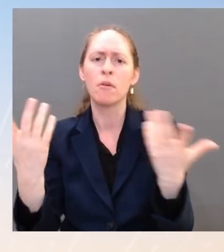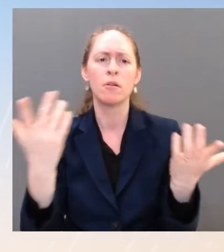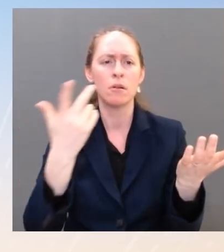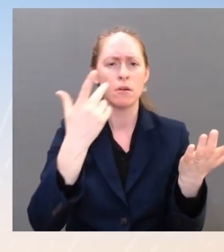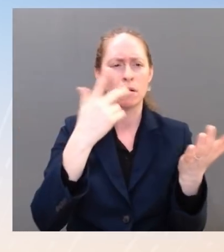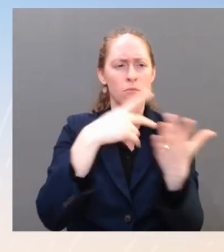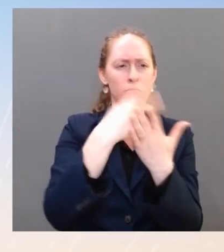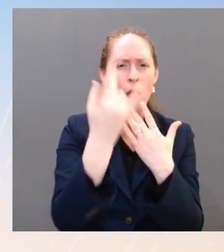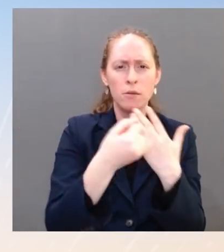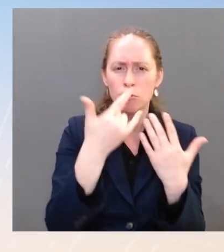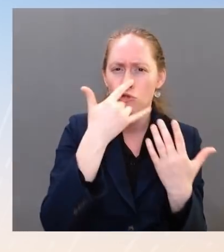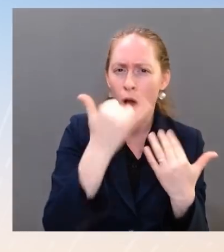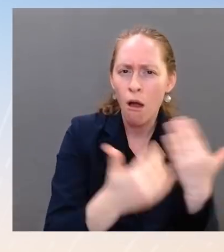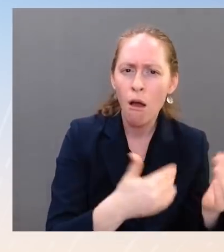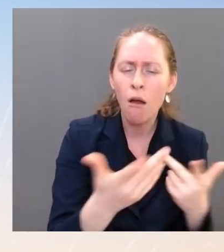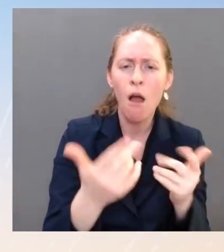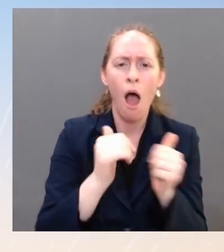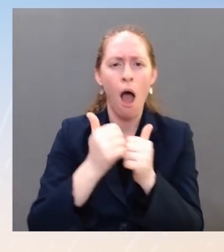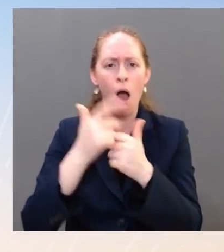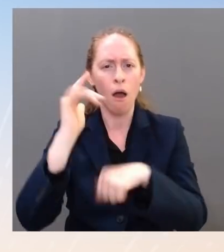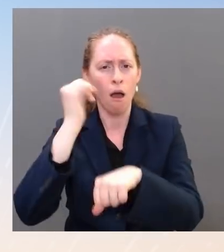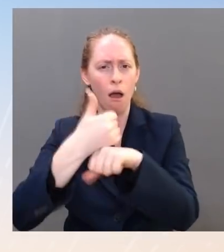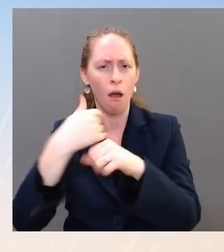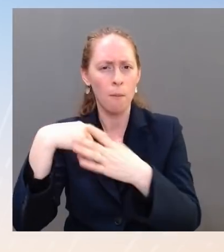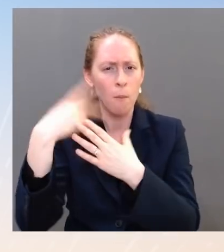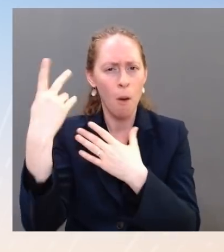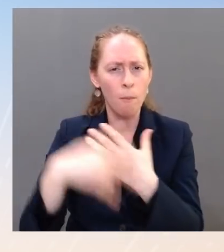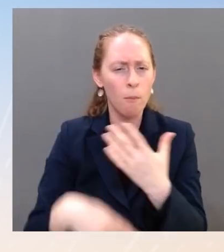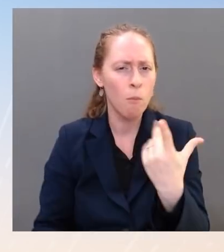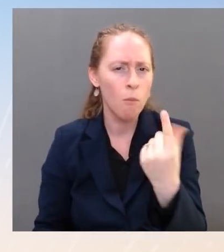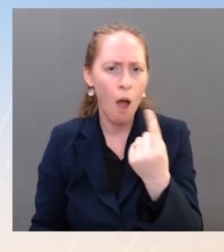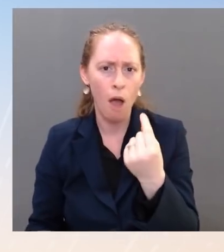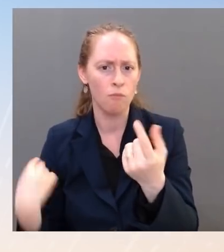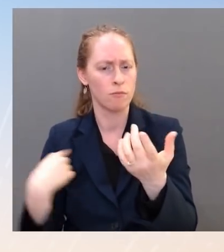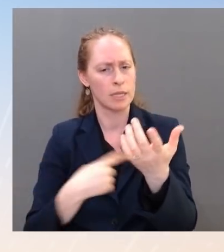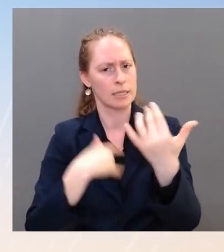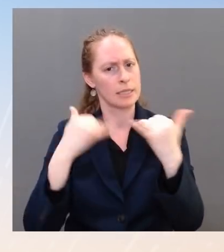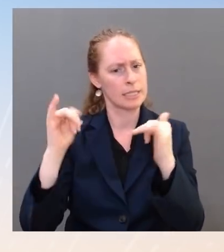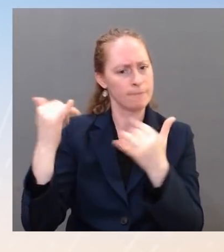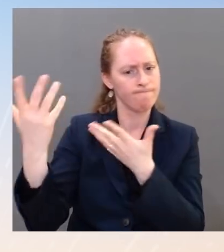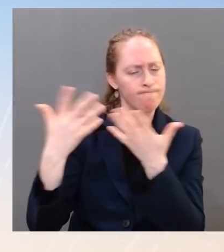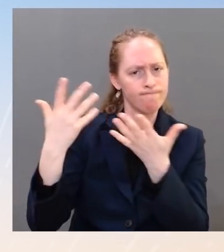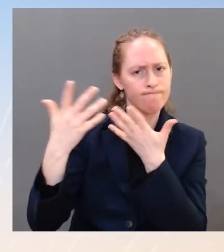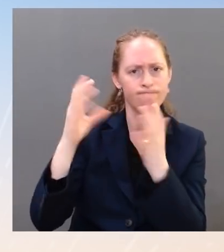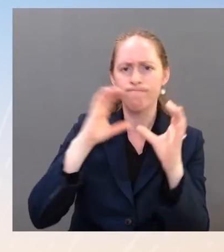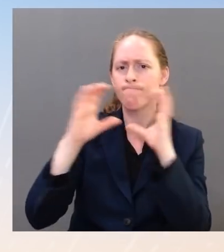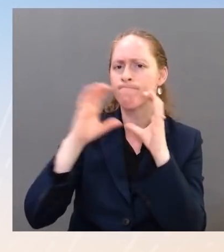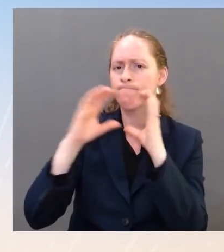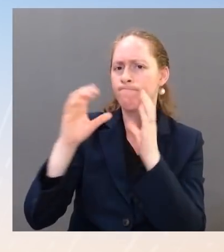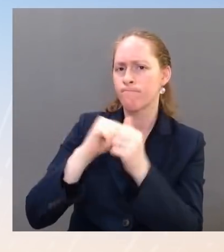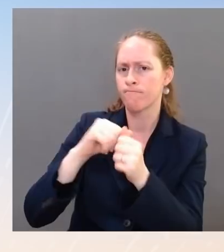yes to work very closely with the inspectors general on the design of the program and the implementation thereof. It was the president's first priority